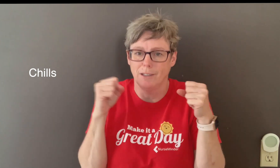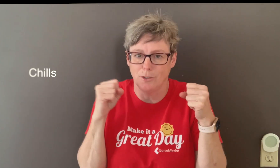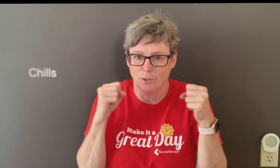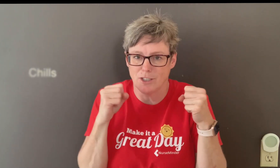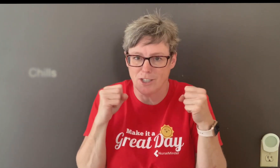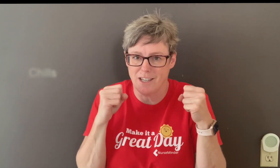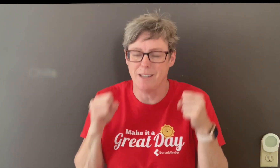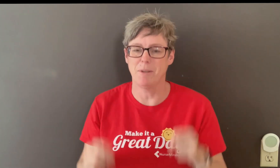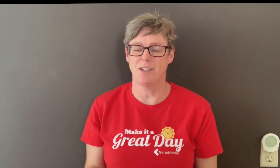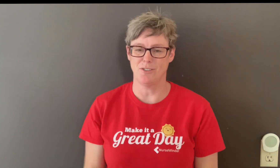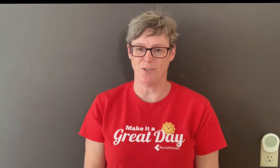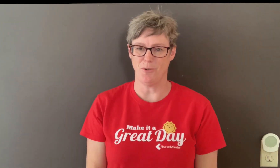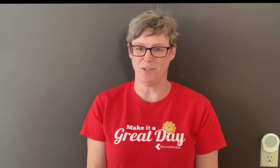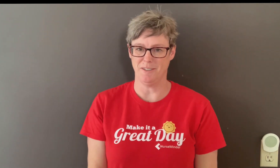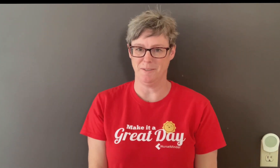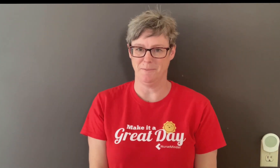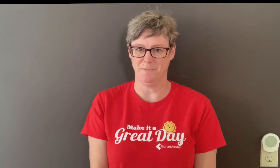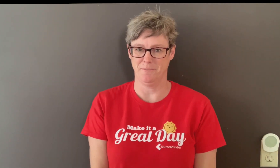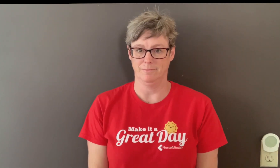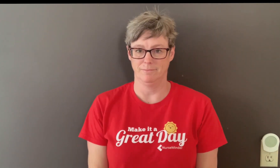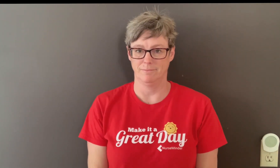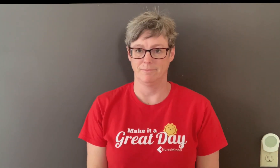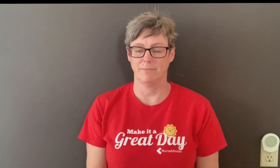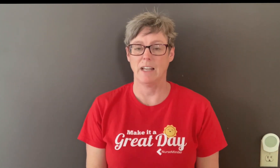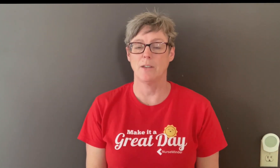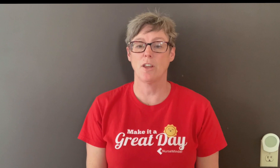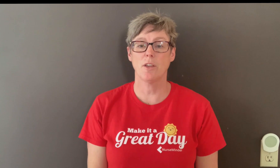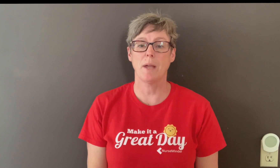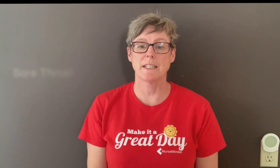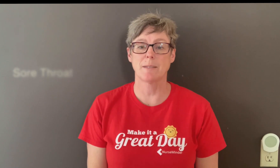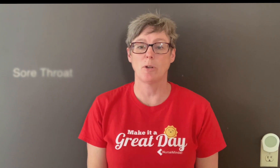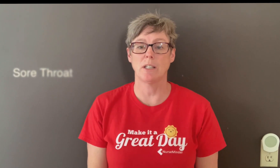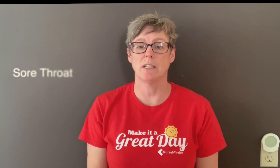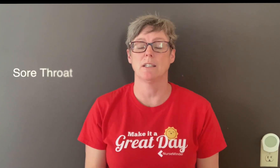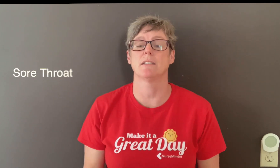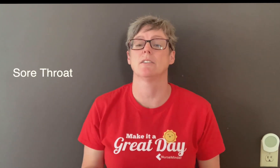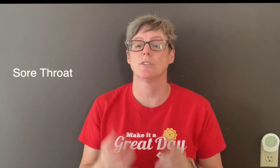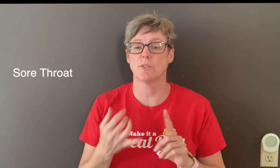literally shaking because you're cold. Now another thing we ask about is sore